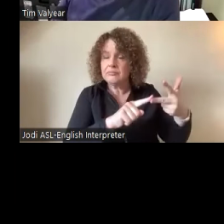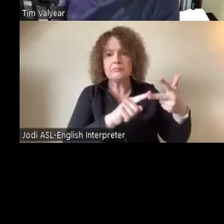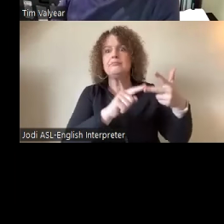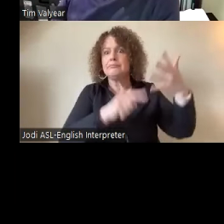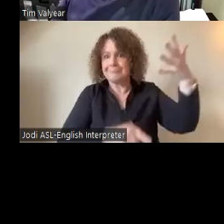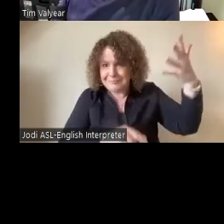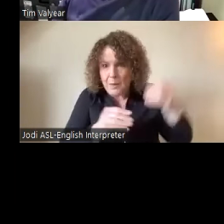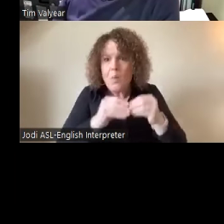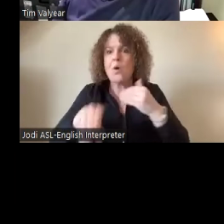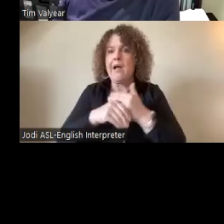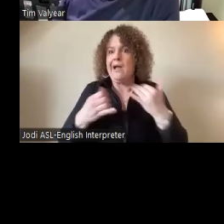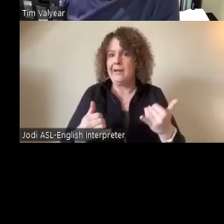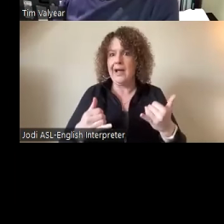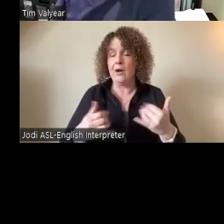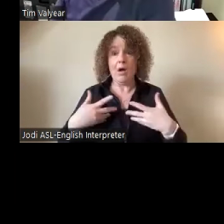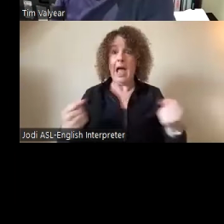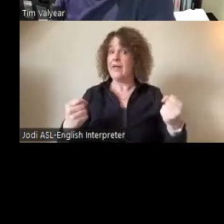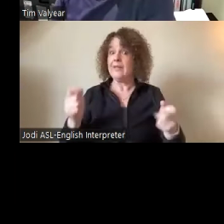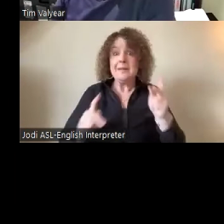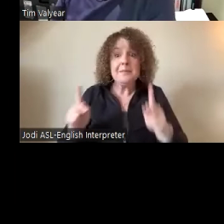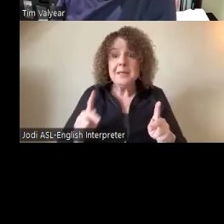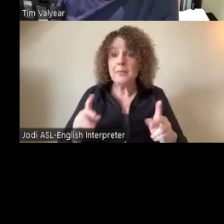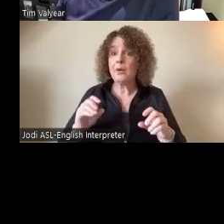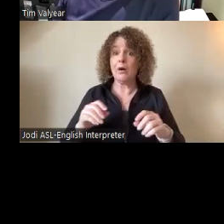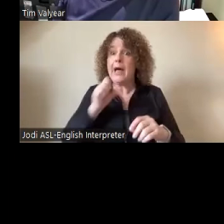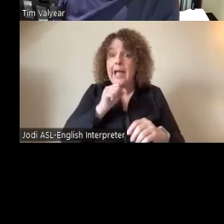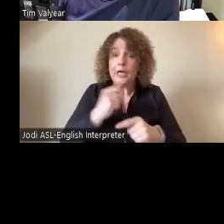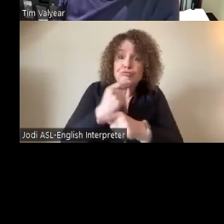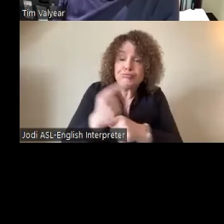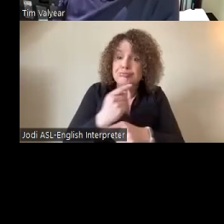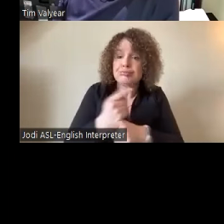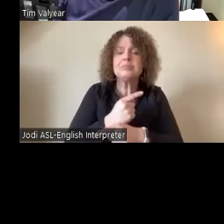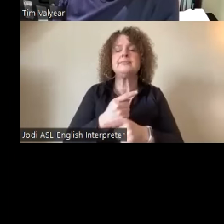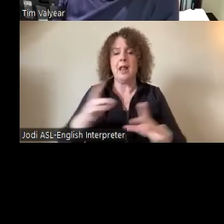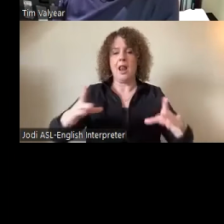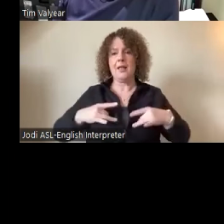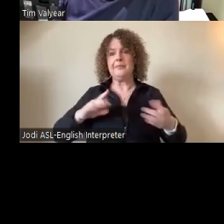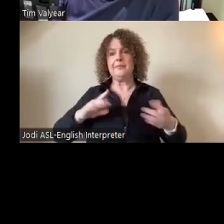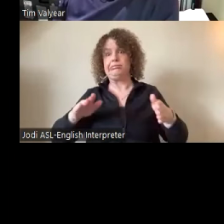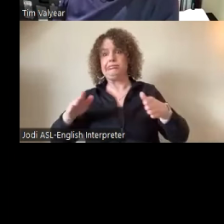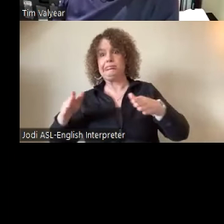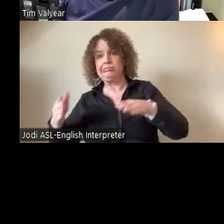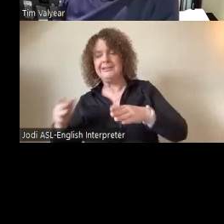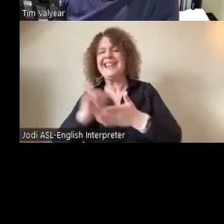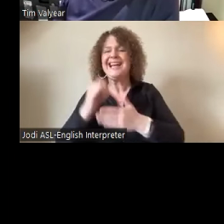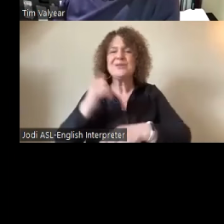susceptible host. COVID has proven that wrong. And that there are lots of people with none of those conditions,